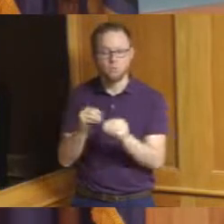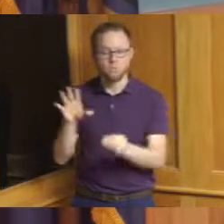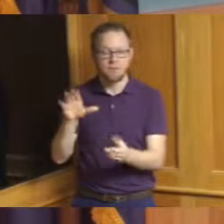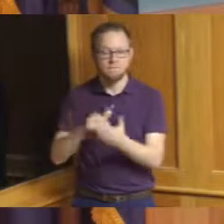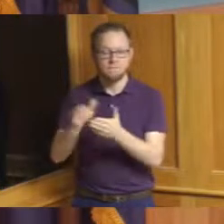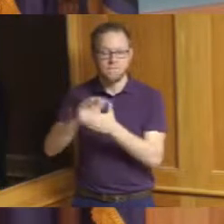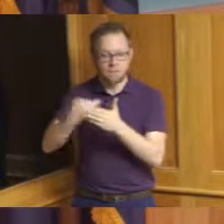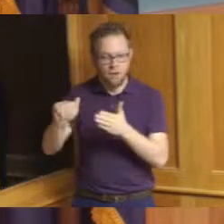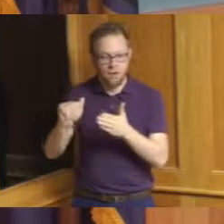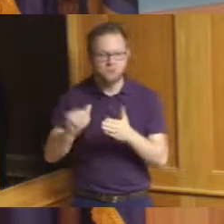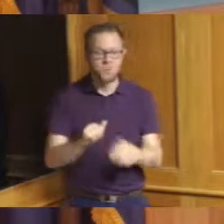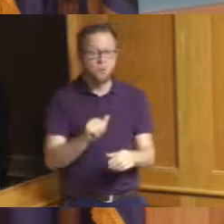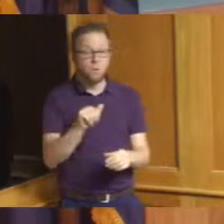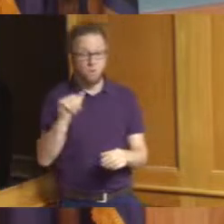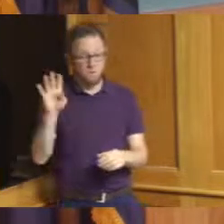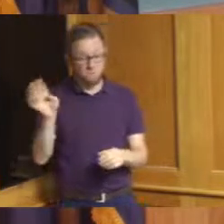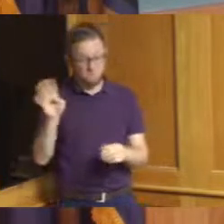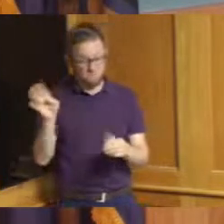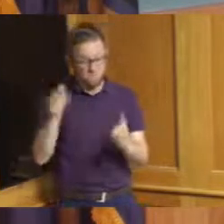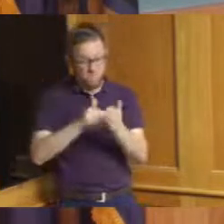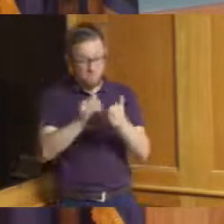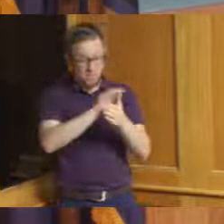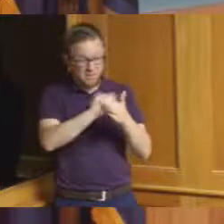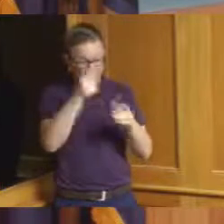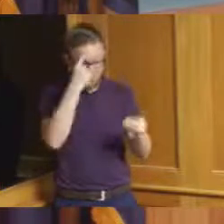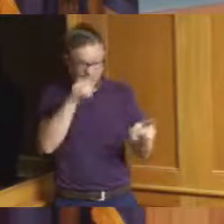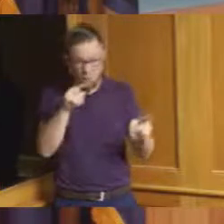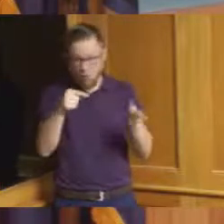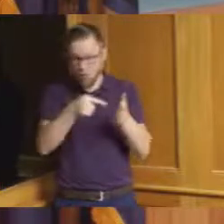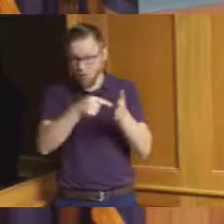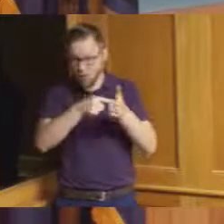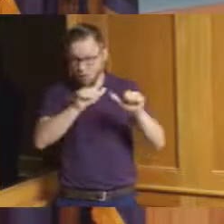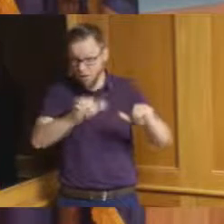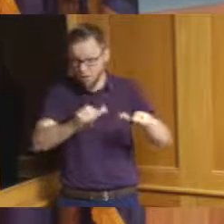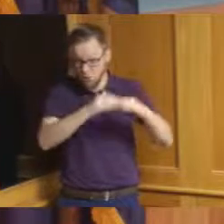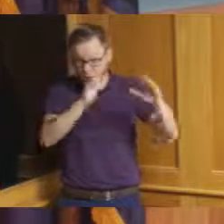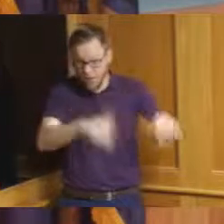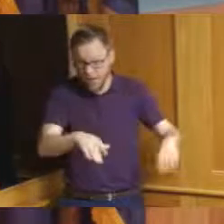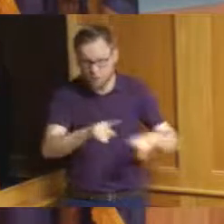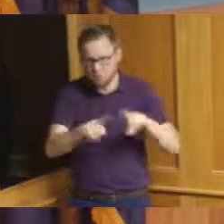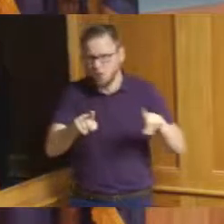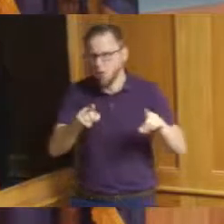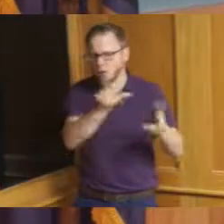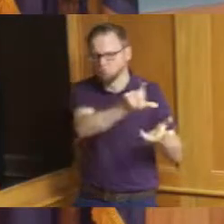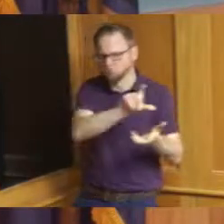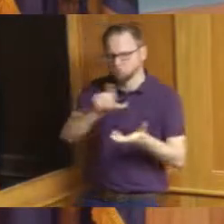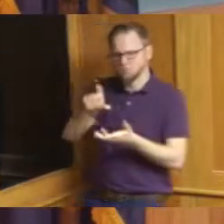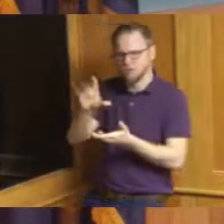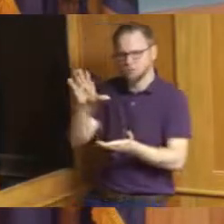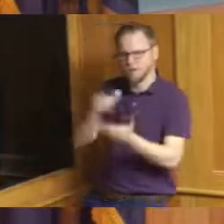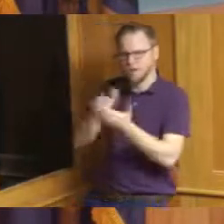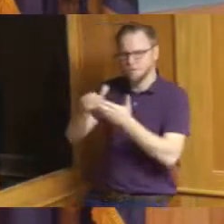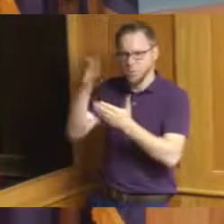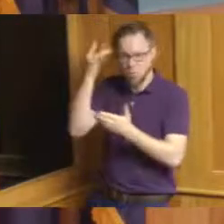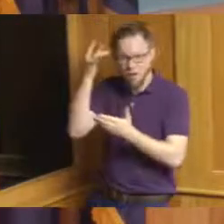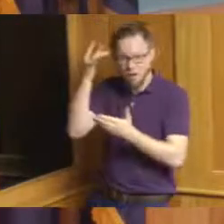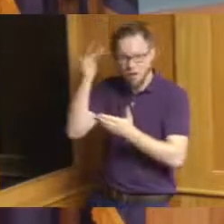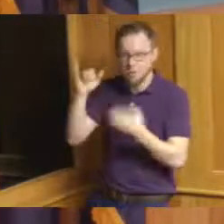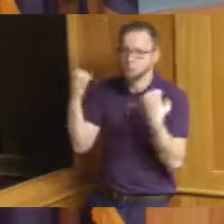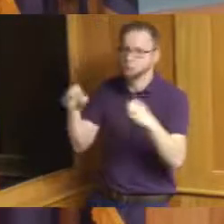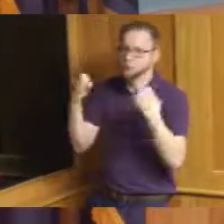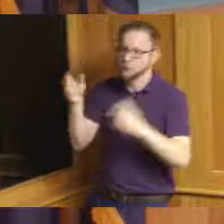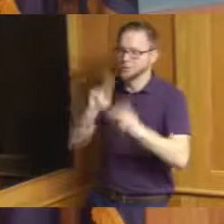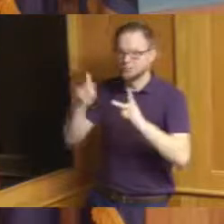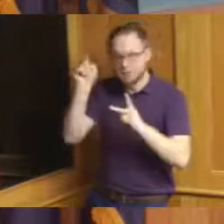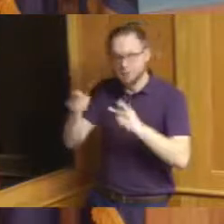but we said 5 million people need help right now and so we've been able to help so far with 178